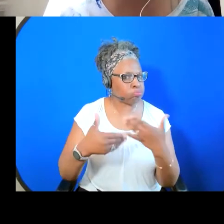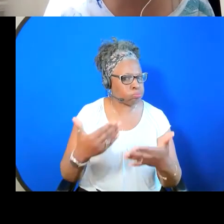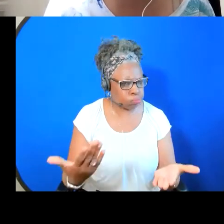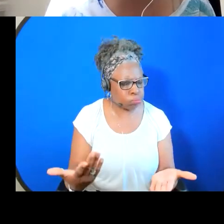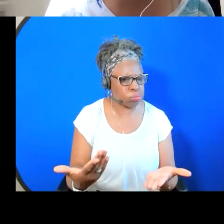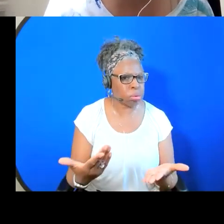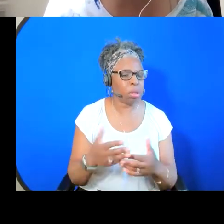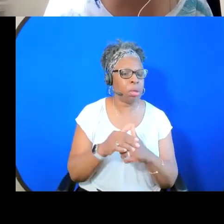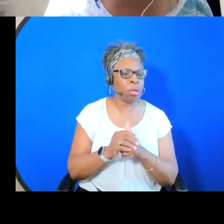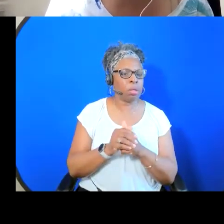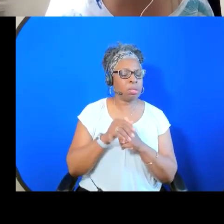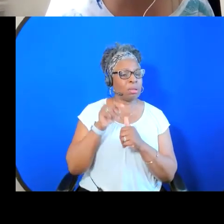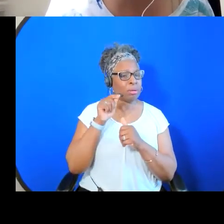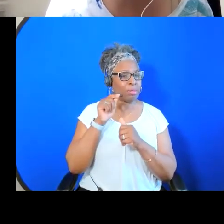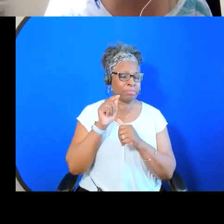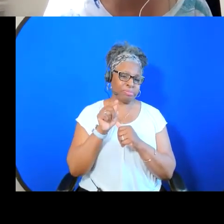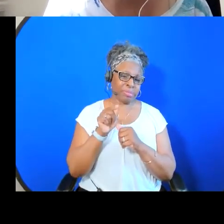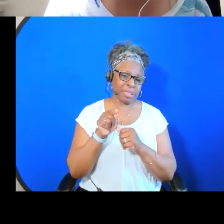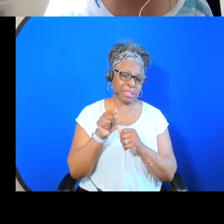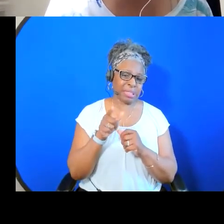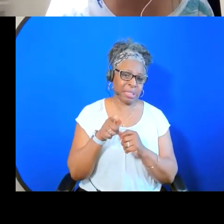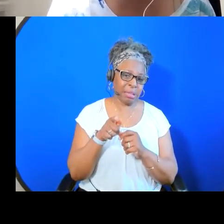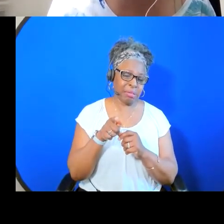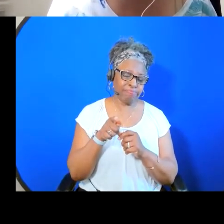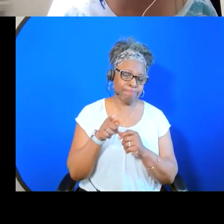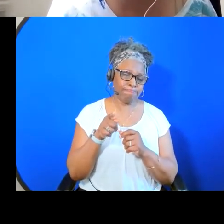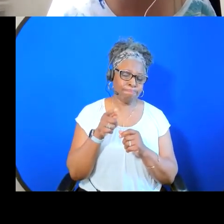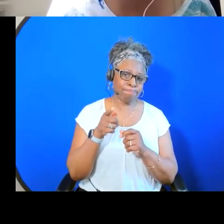of warning for us here in the UK, to really think about where we’re heading.